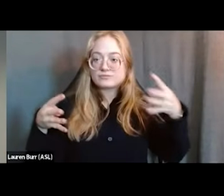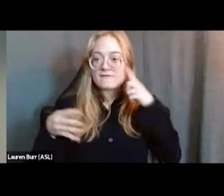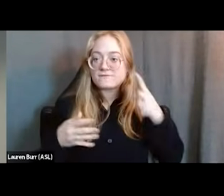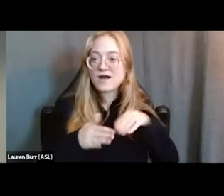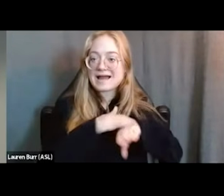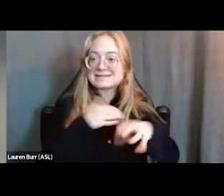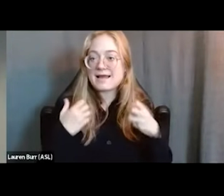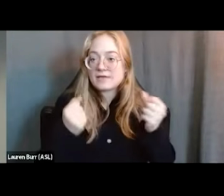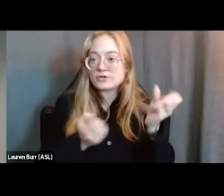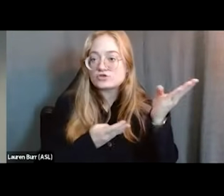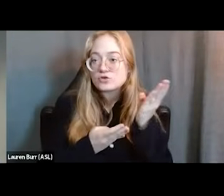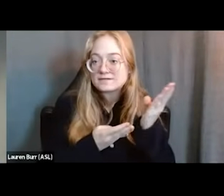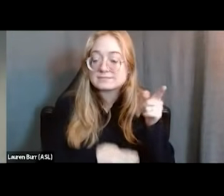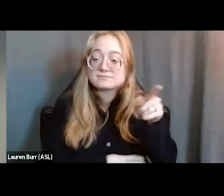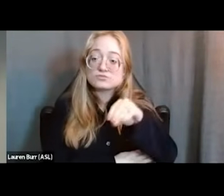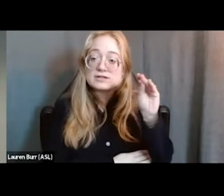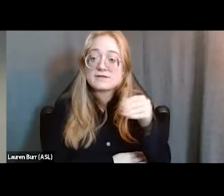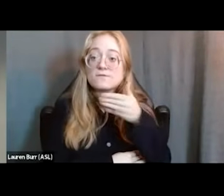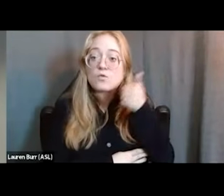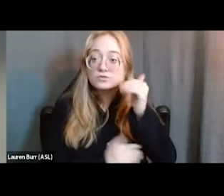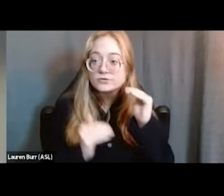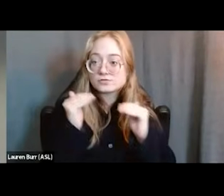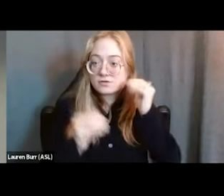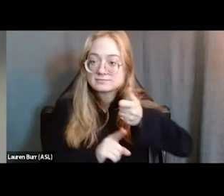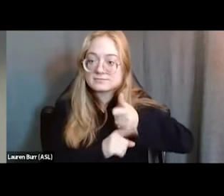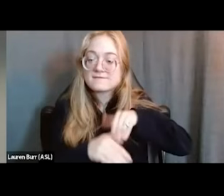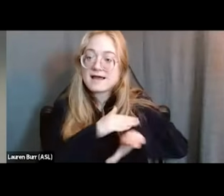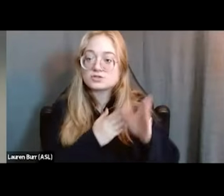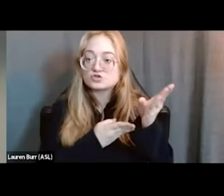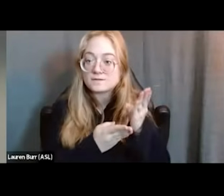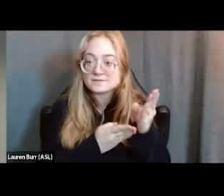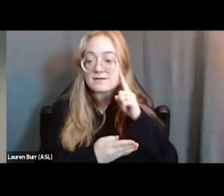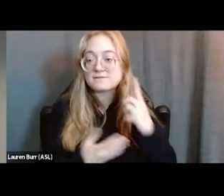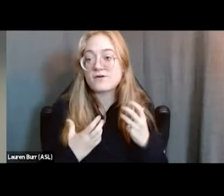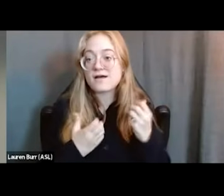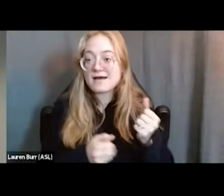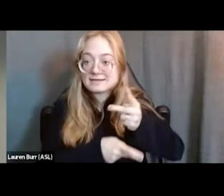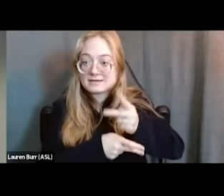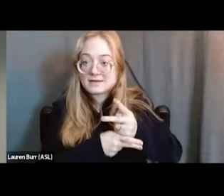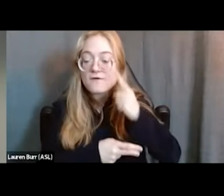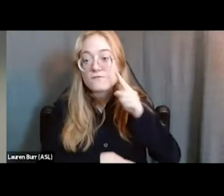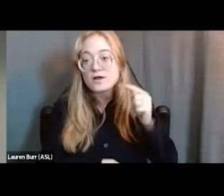So this is a percentage of older adults who accessed services at Healthcare for the Homeless Health Center programs